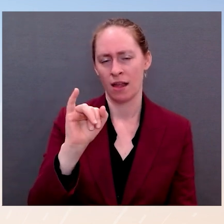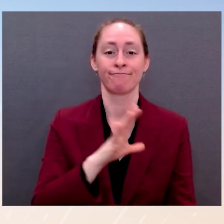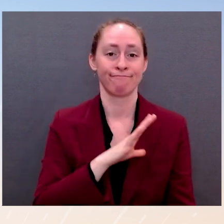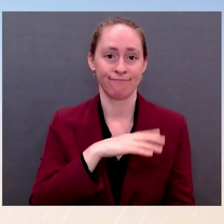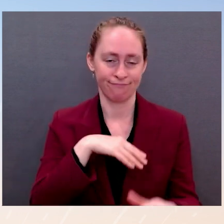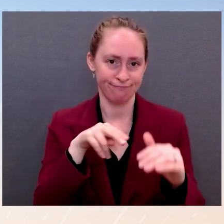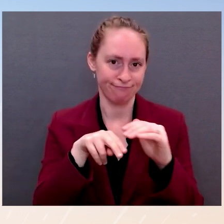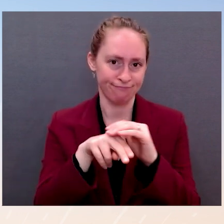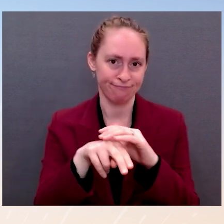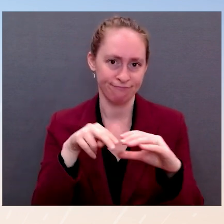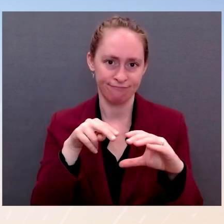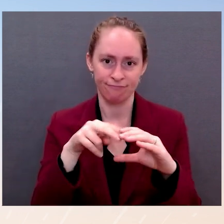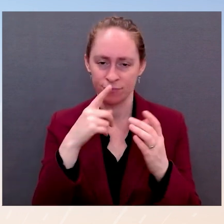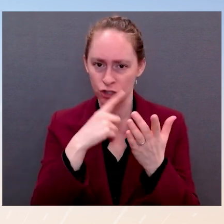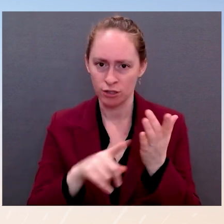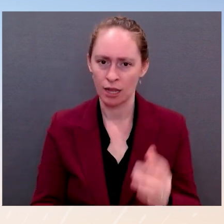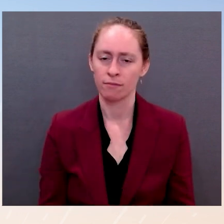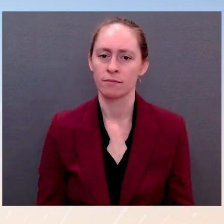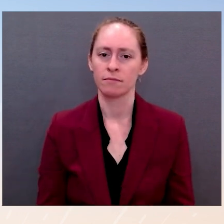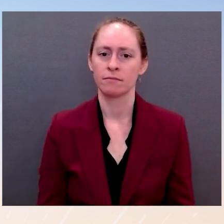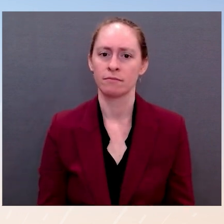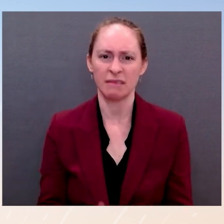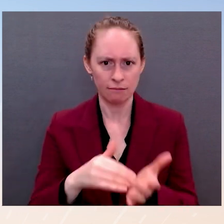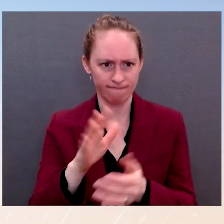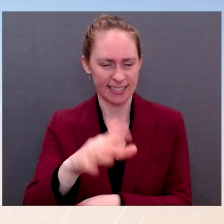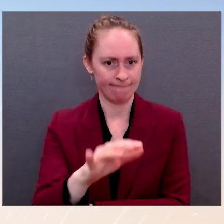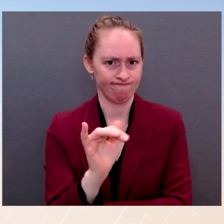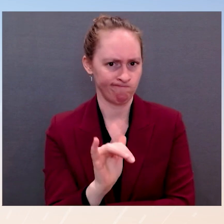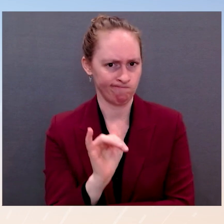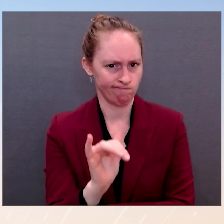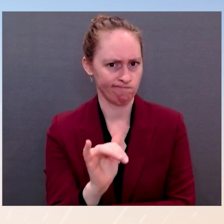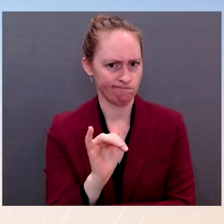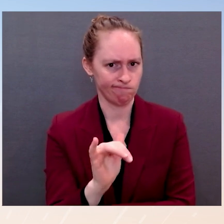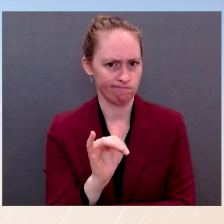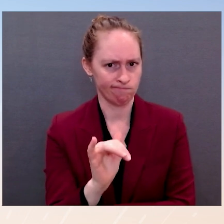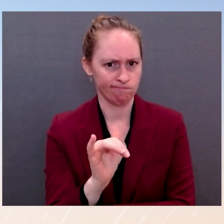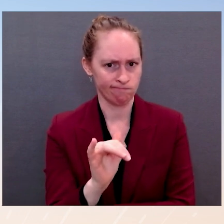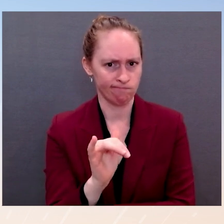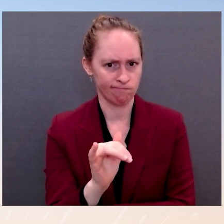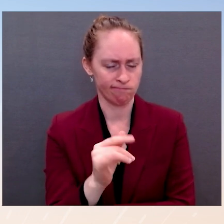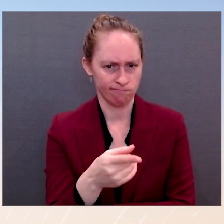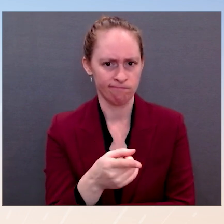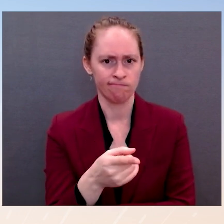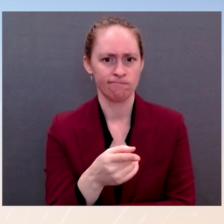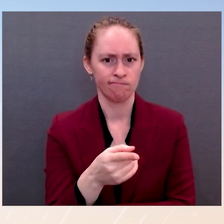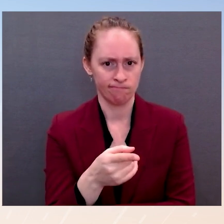and I did the MRI and then the doctor called me and said, You know, it's very strange. You definitely have a pinched nerve.